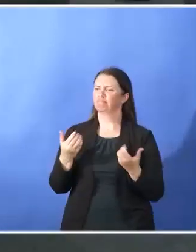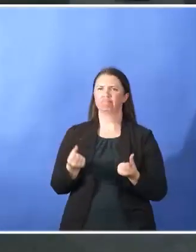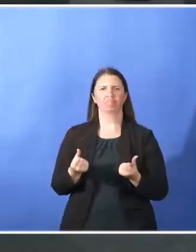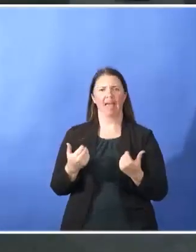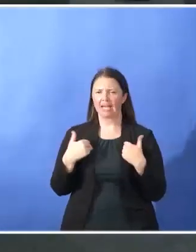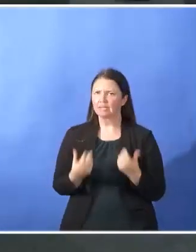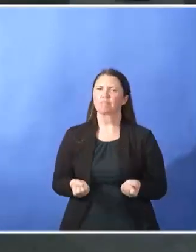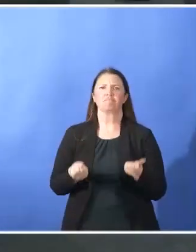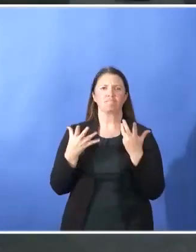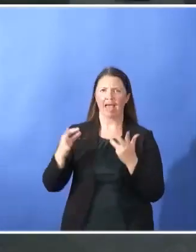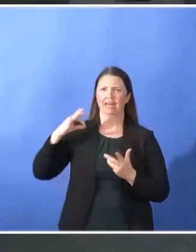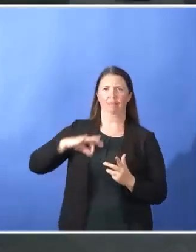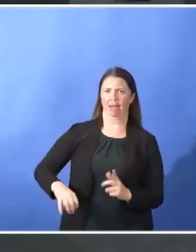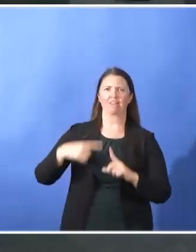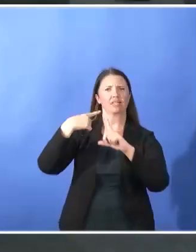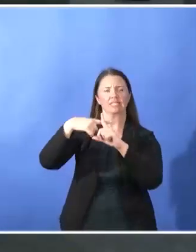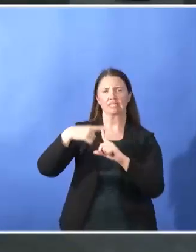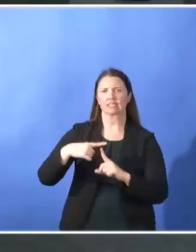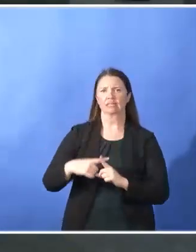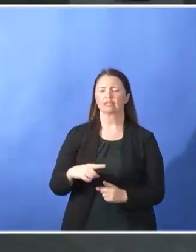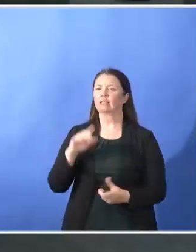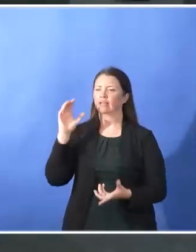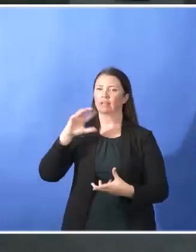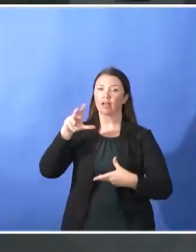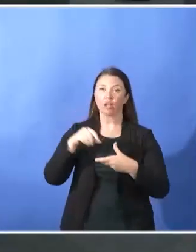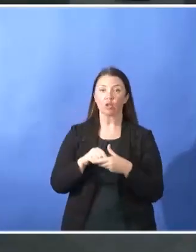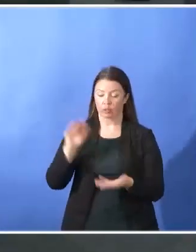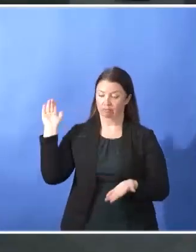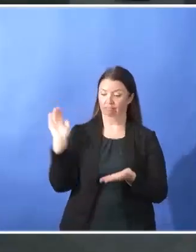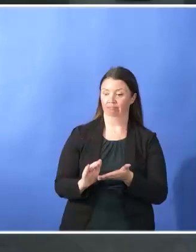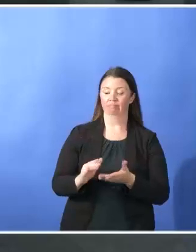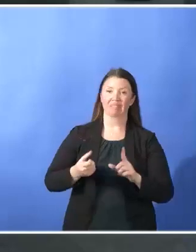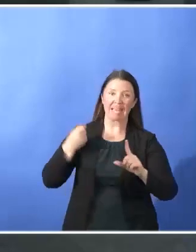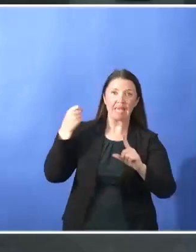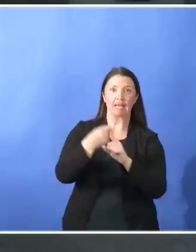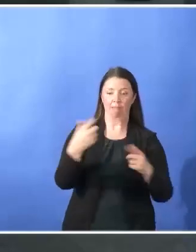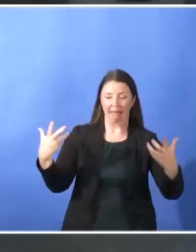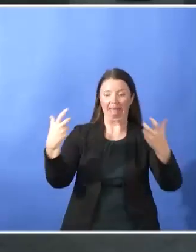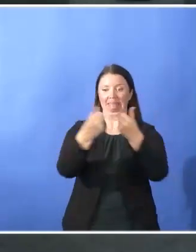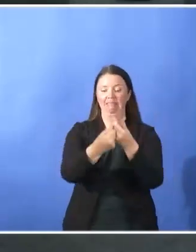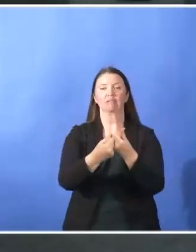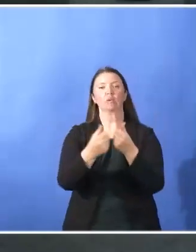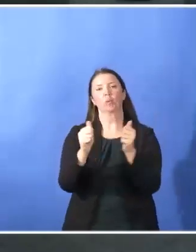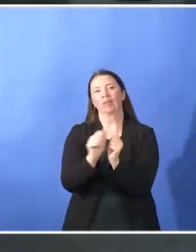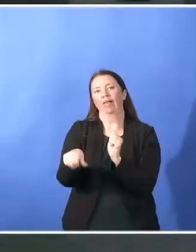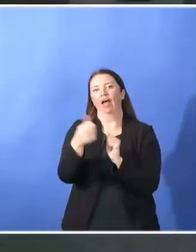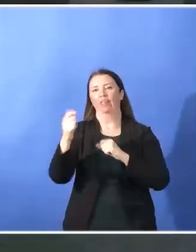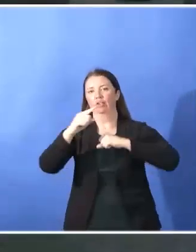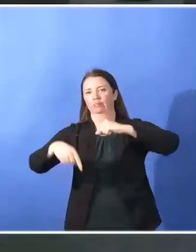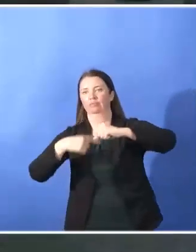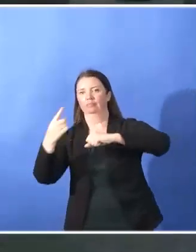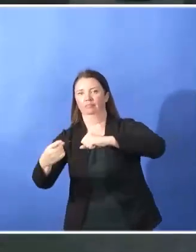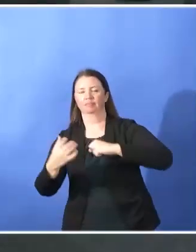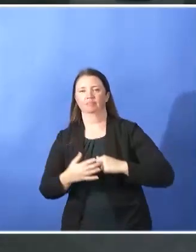COLLISION RISK AND OPERATIONAL IMPACTS. SORRY.